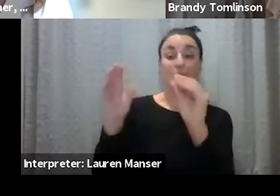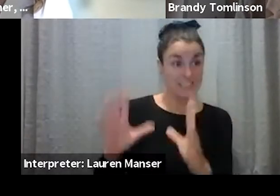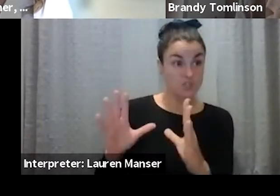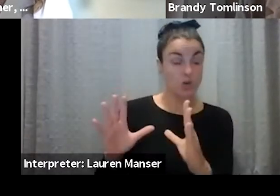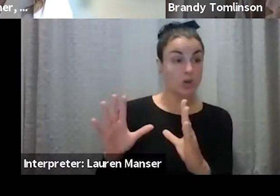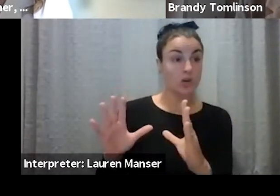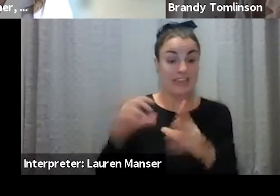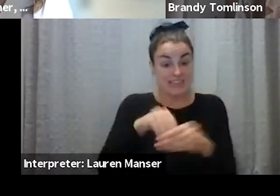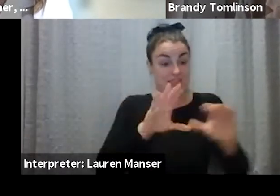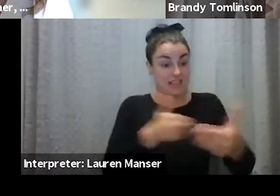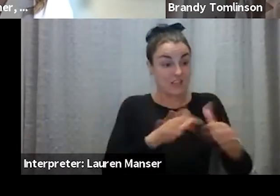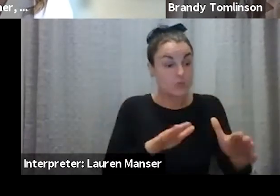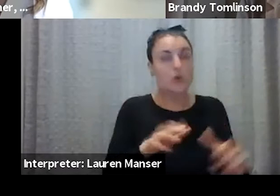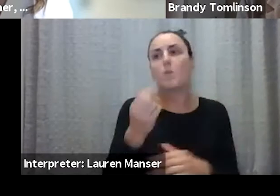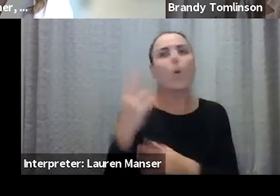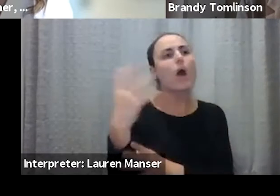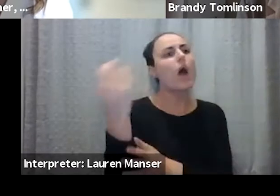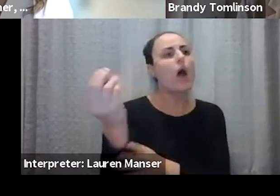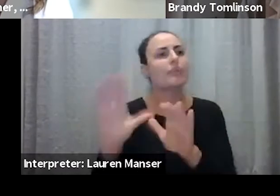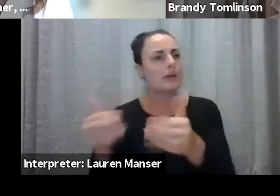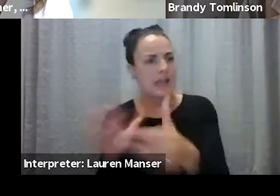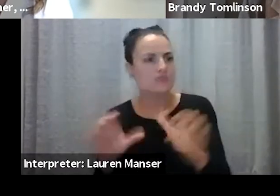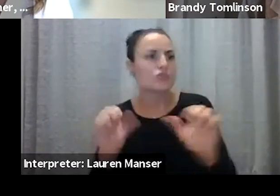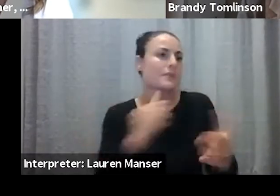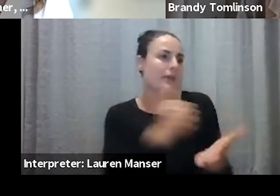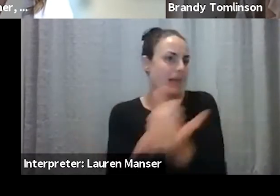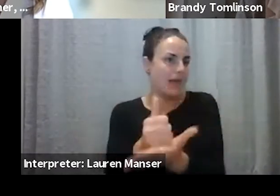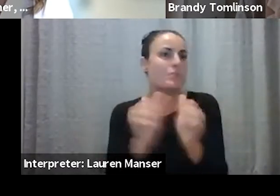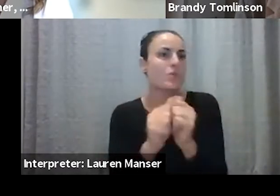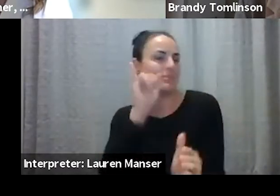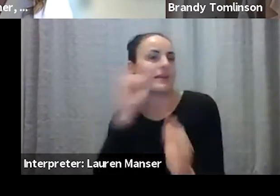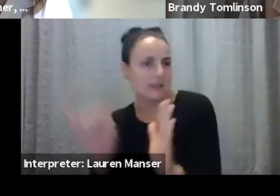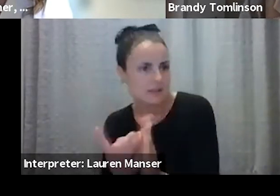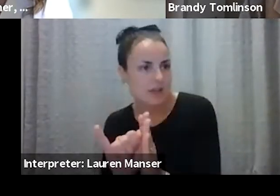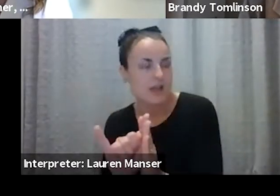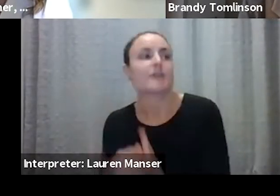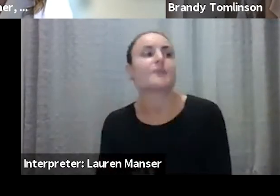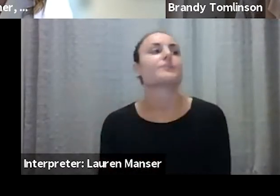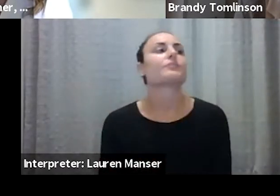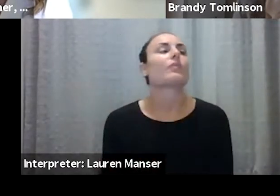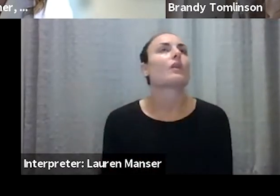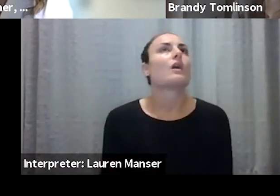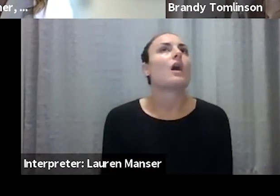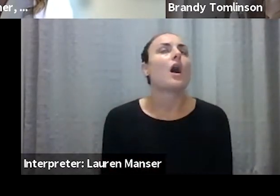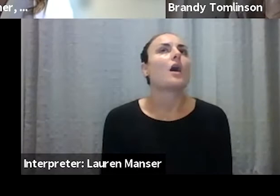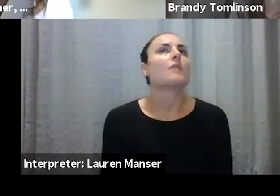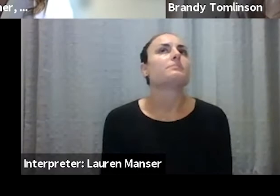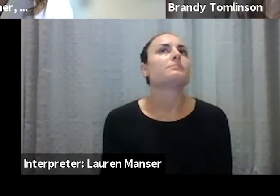particularly students with mental illness, particularly some color and low income community.